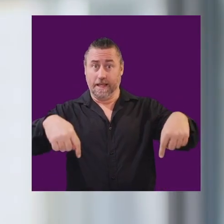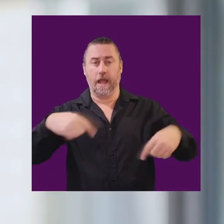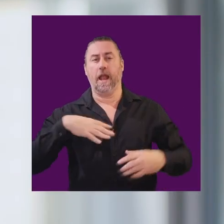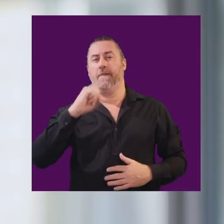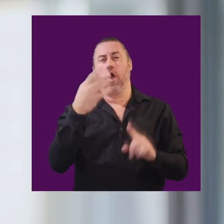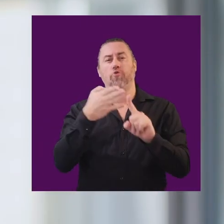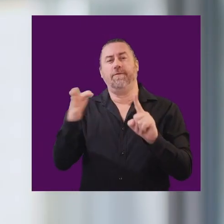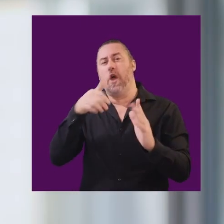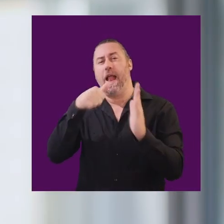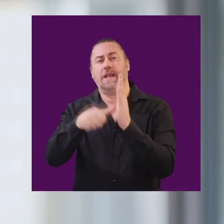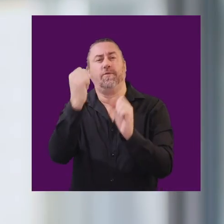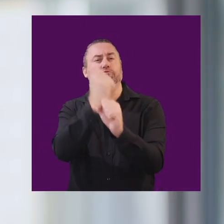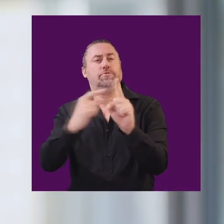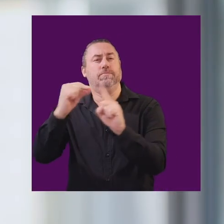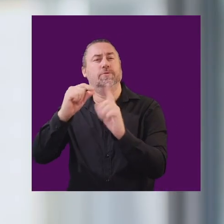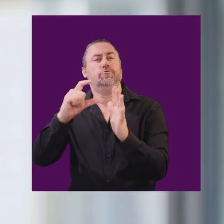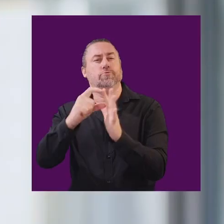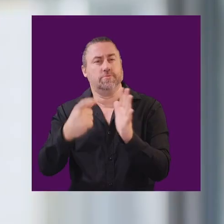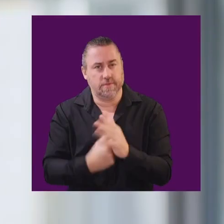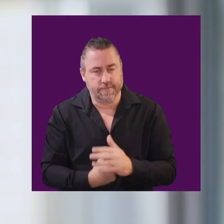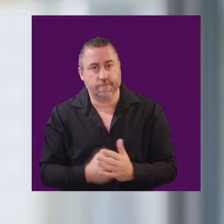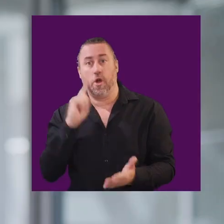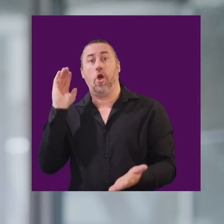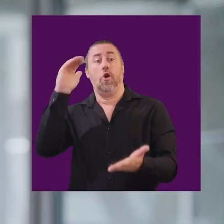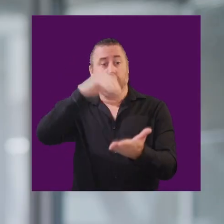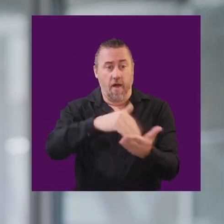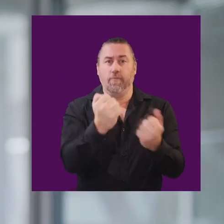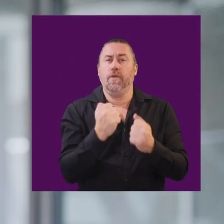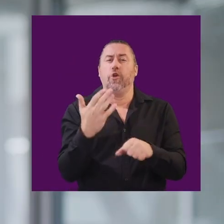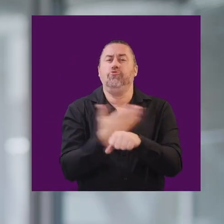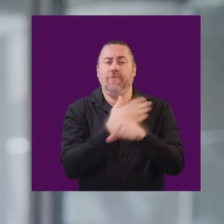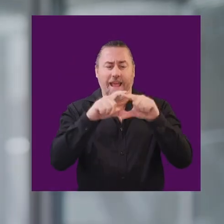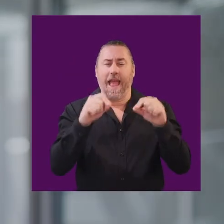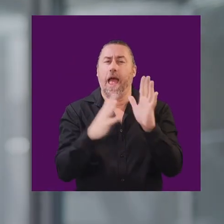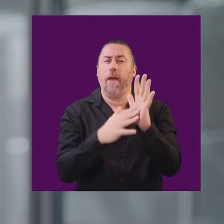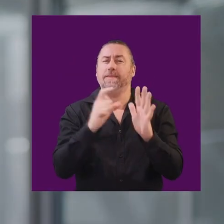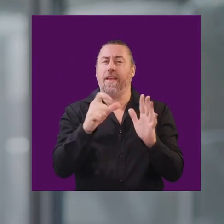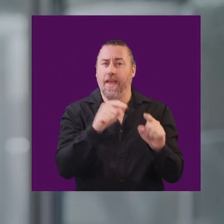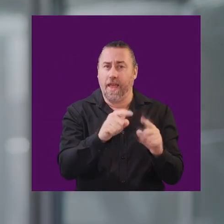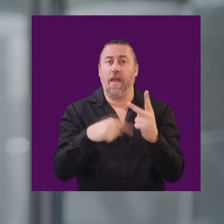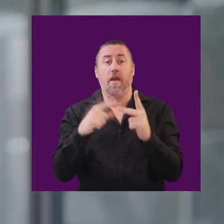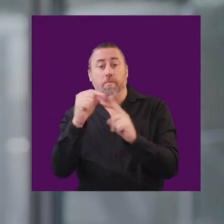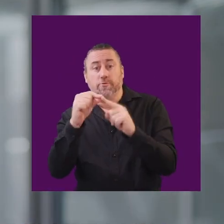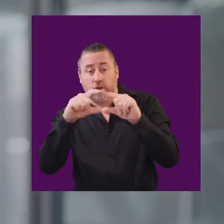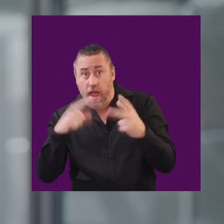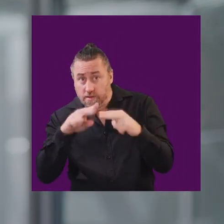our clinic, you need a referral from your doctor. On the day, bring your Medicare card, a concession